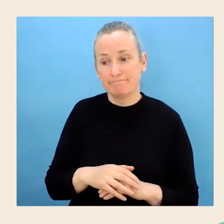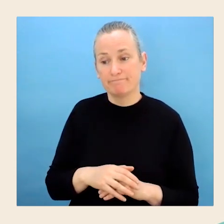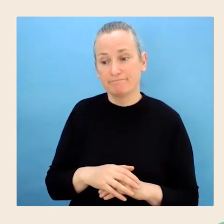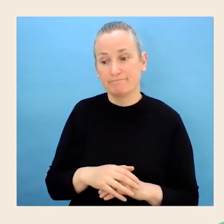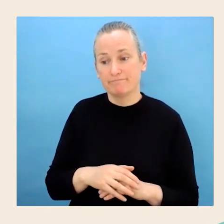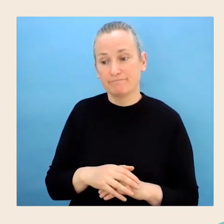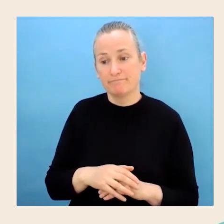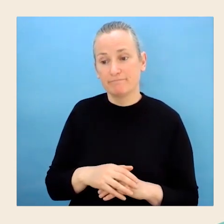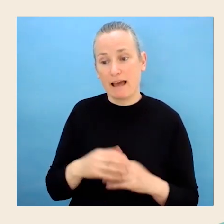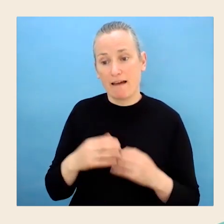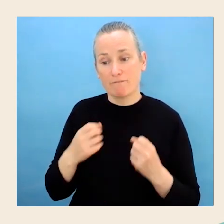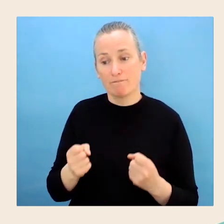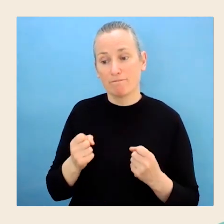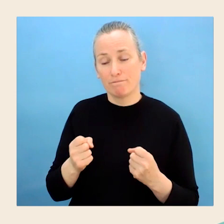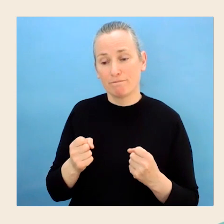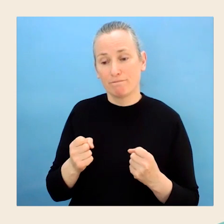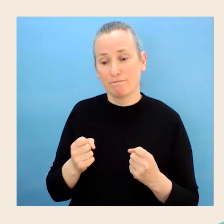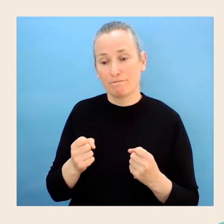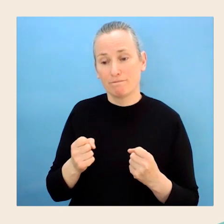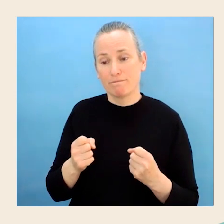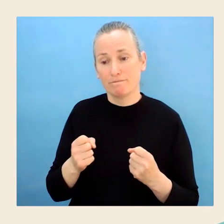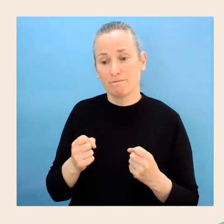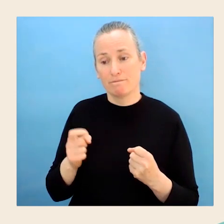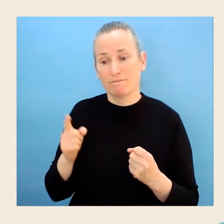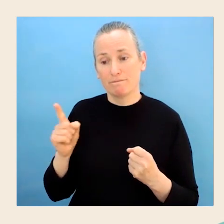people consider disability rights leaders